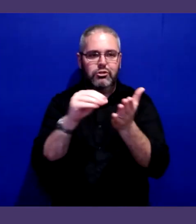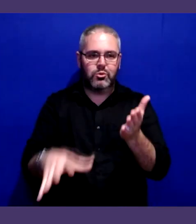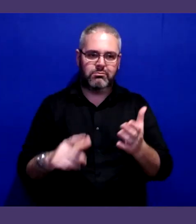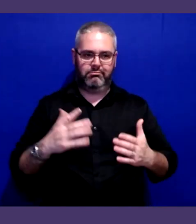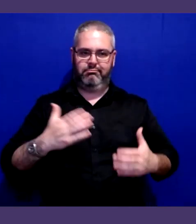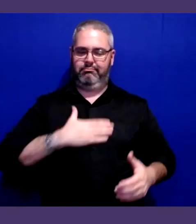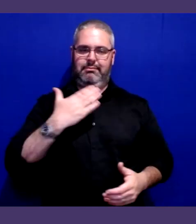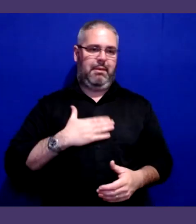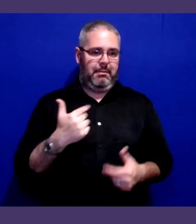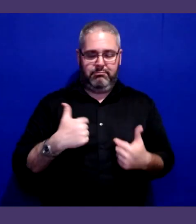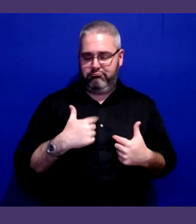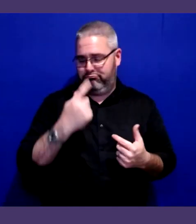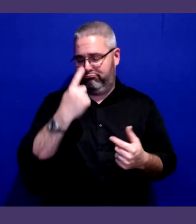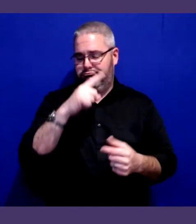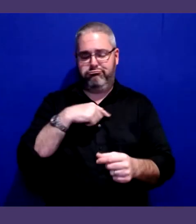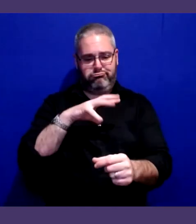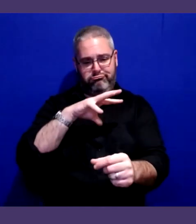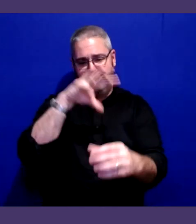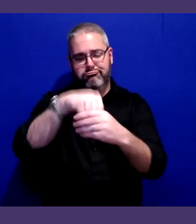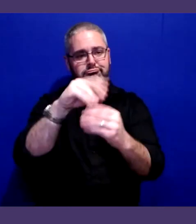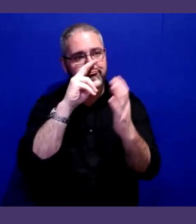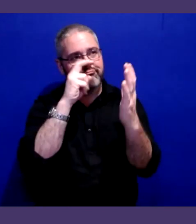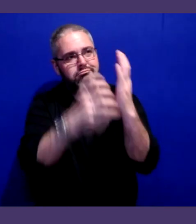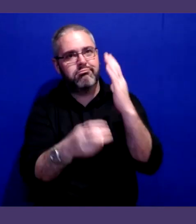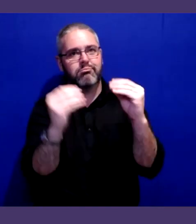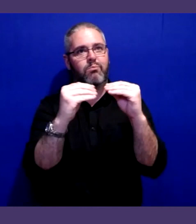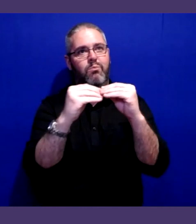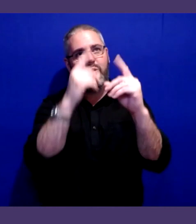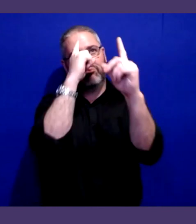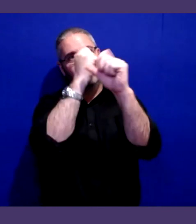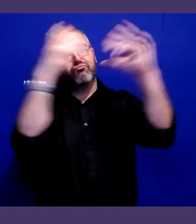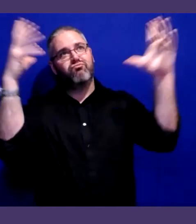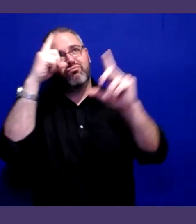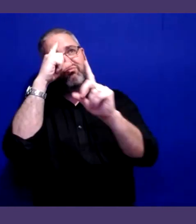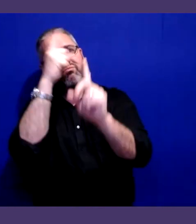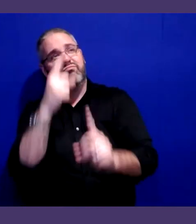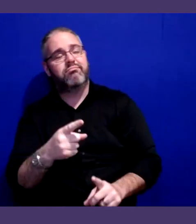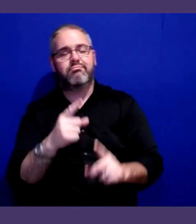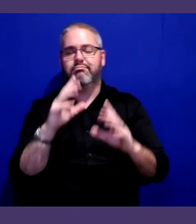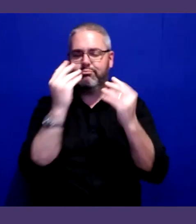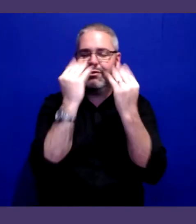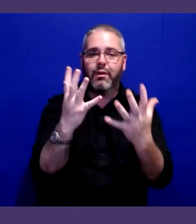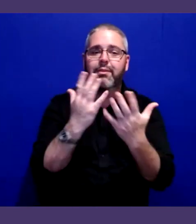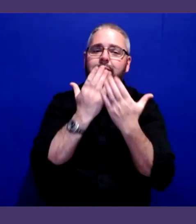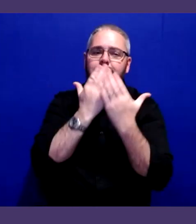be a part of that set of larger initiatives. Thank you for that. Okay, Shawn,